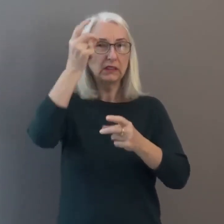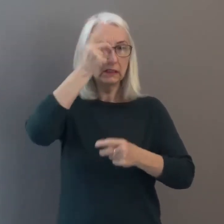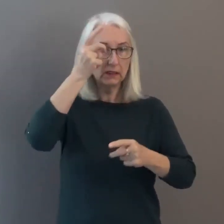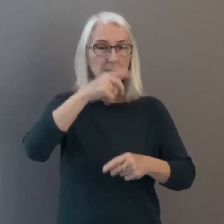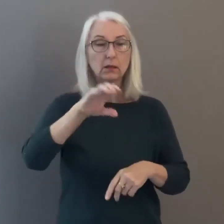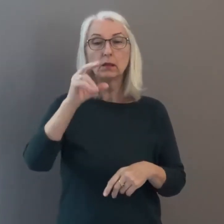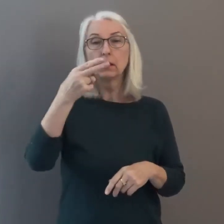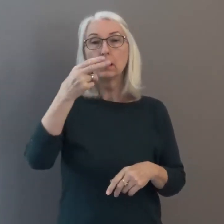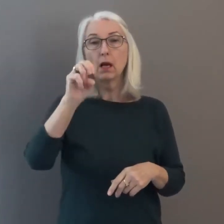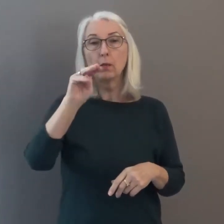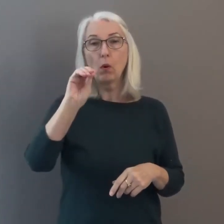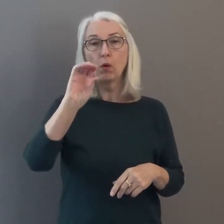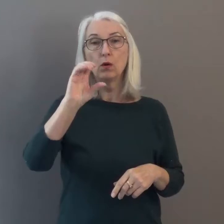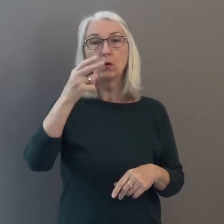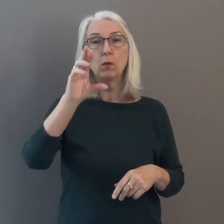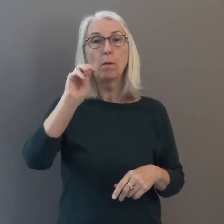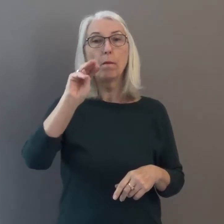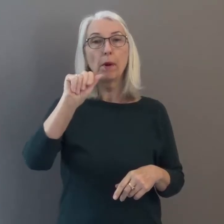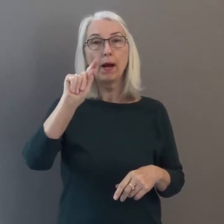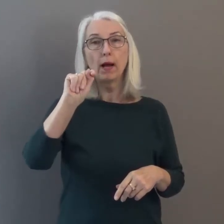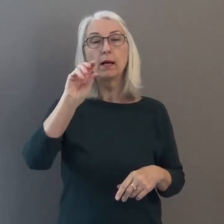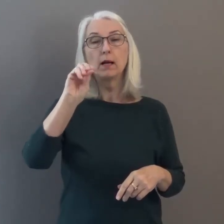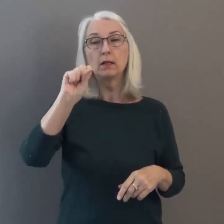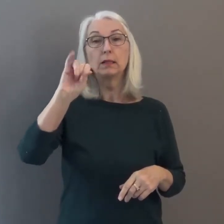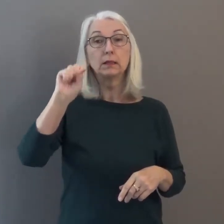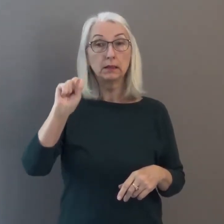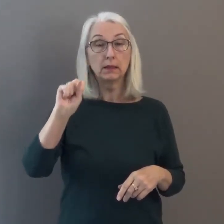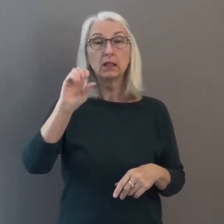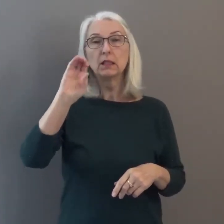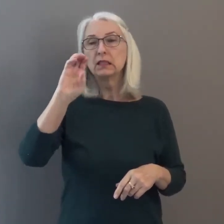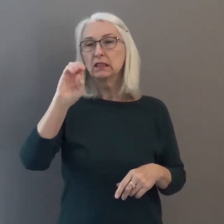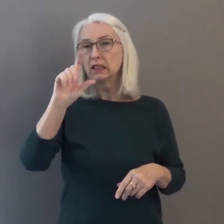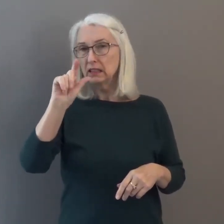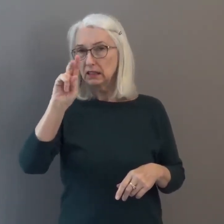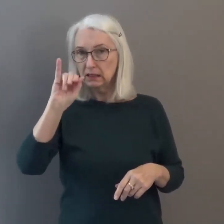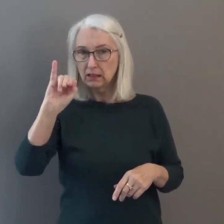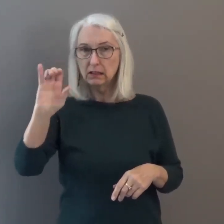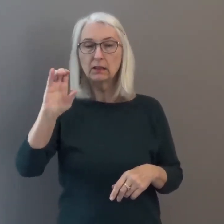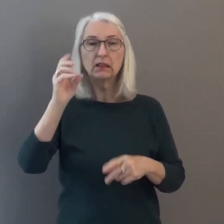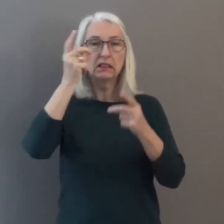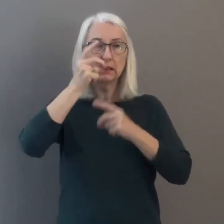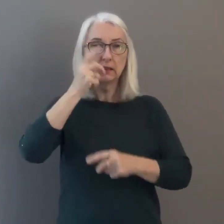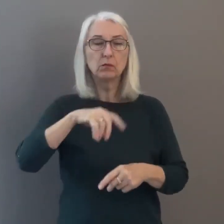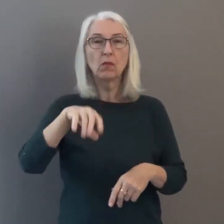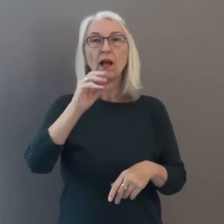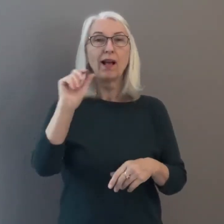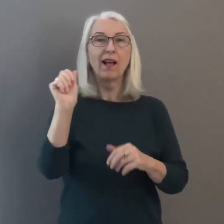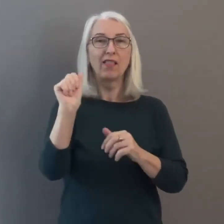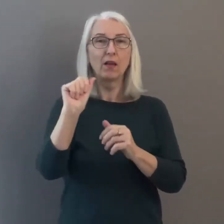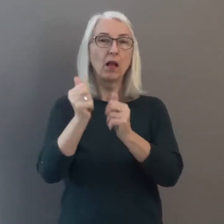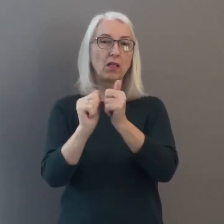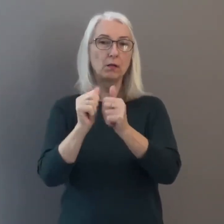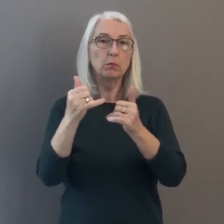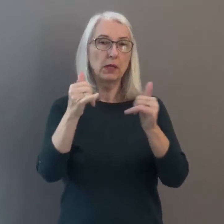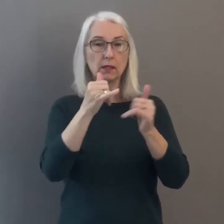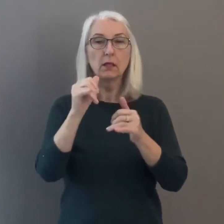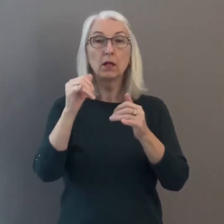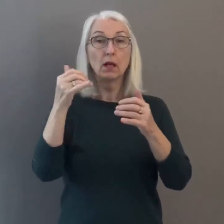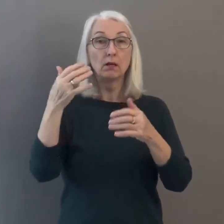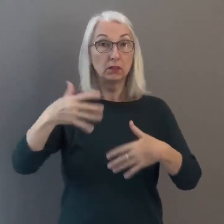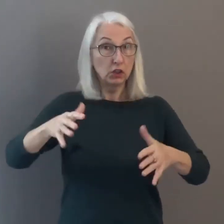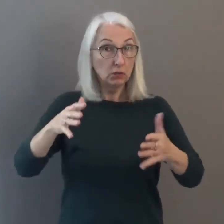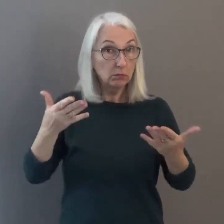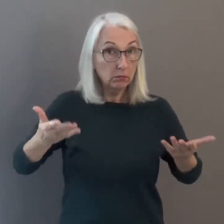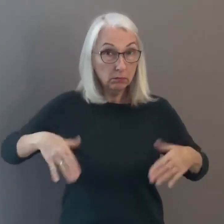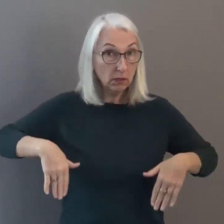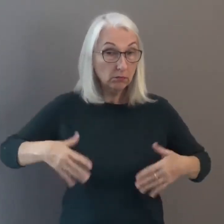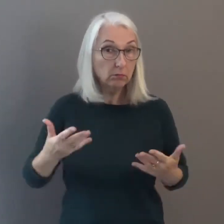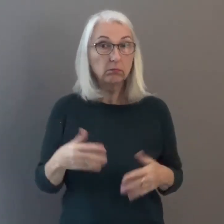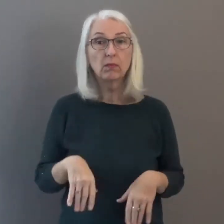disease, hemochromatosis, celiac disease, and athletes yet?